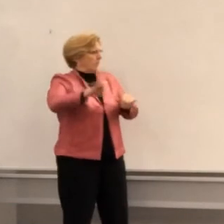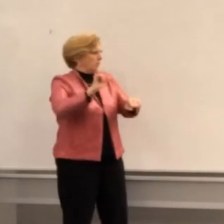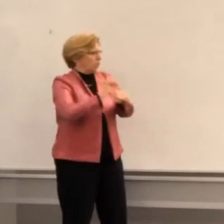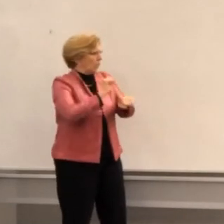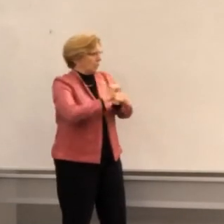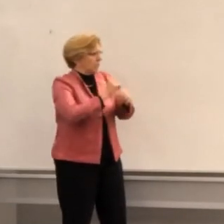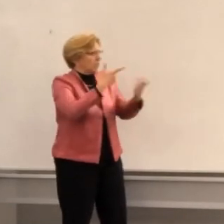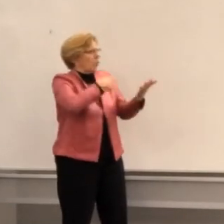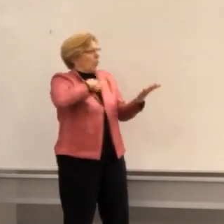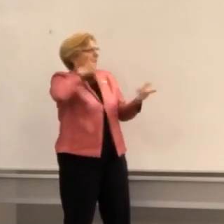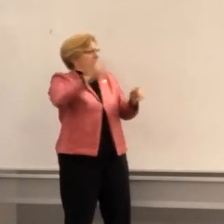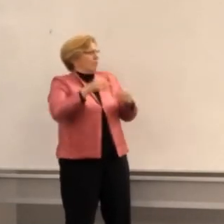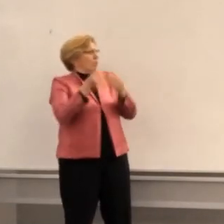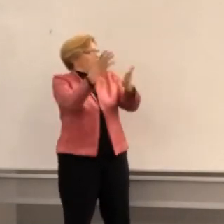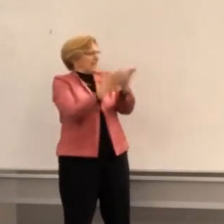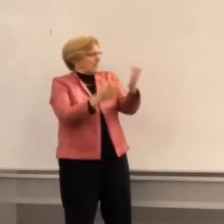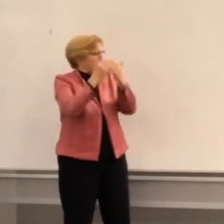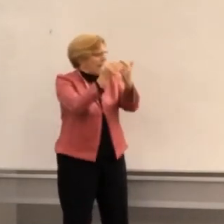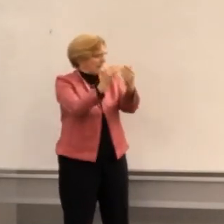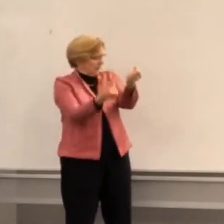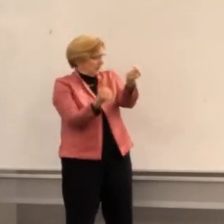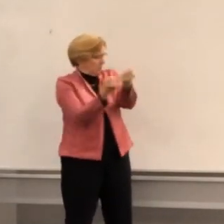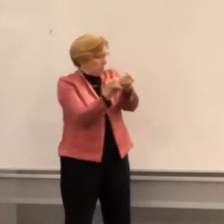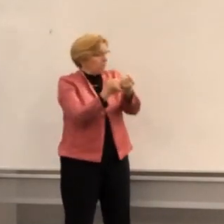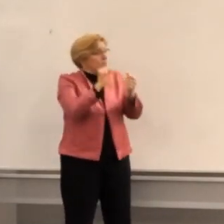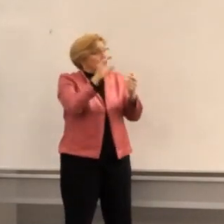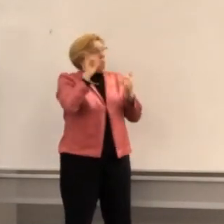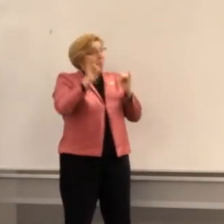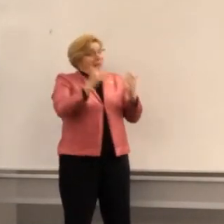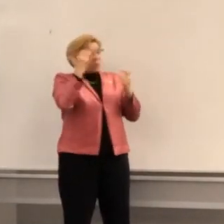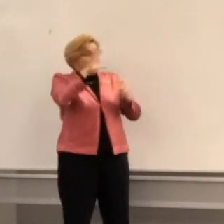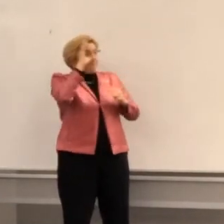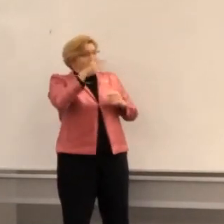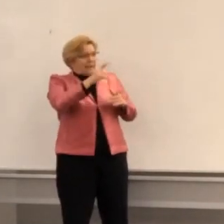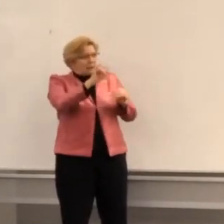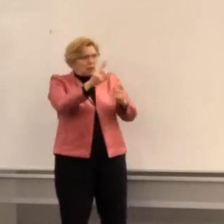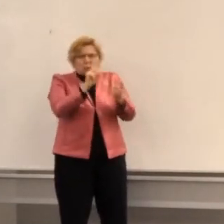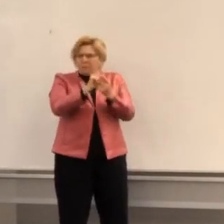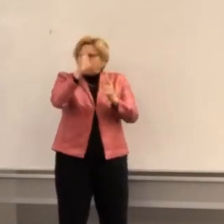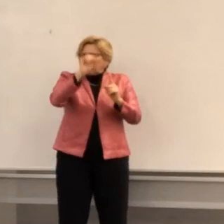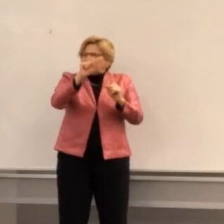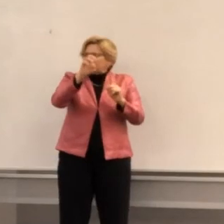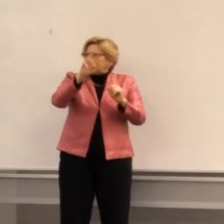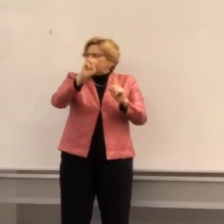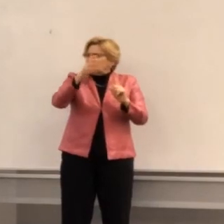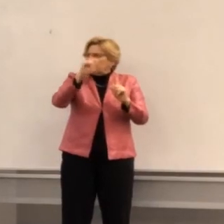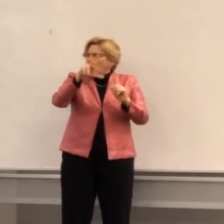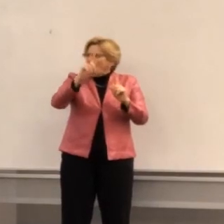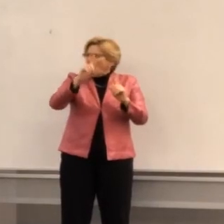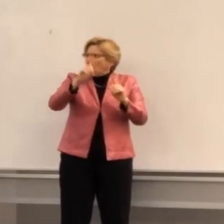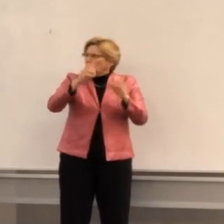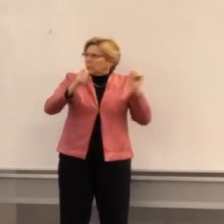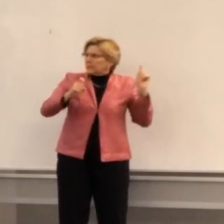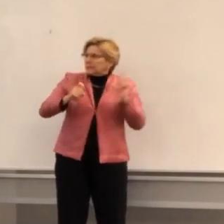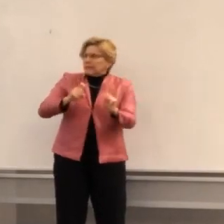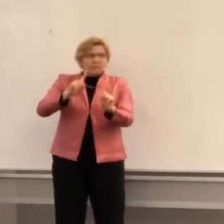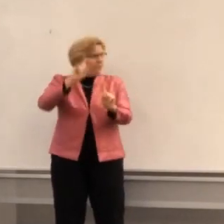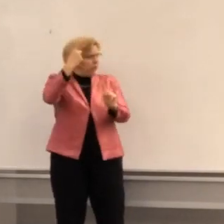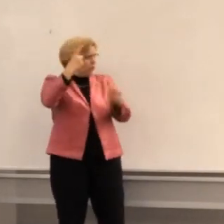to just leave faculty to make these applications to file this, so then we made to met with Steve Gold